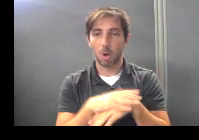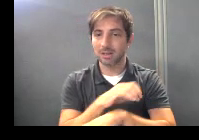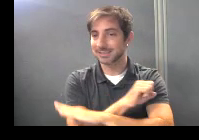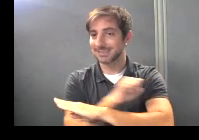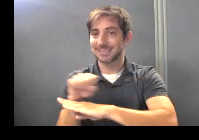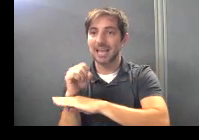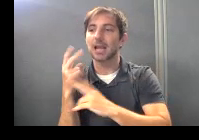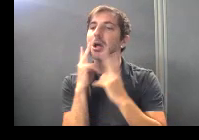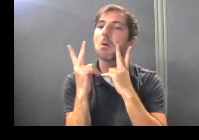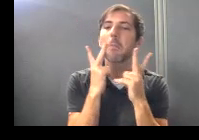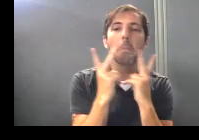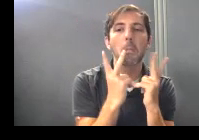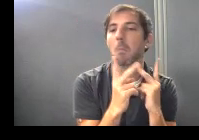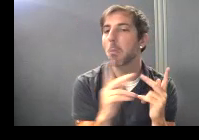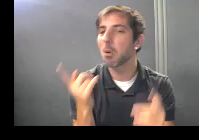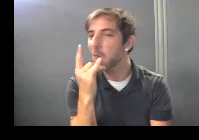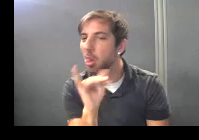IS LIKE AS WELL. OFTEN, IT'S DONE OUTSIDE.